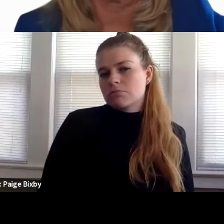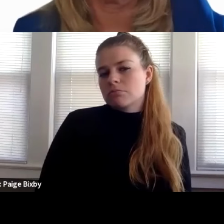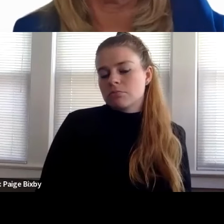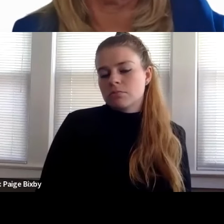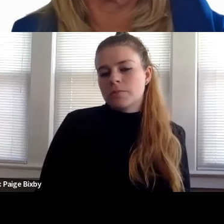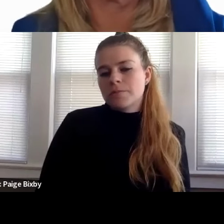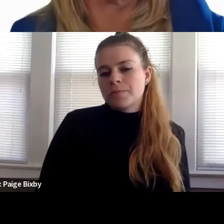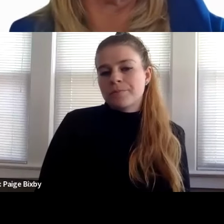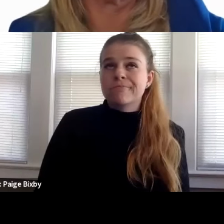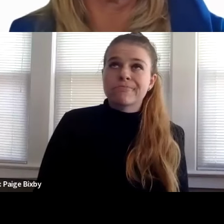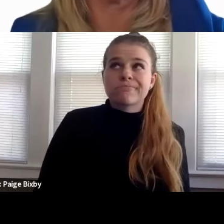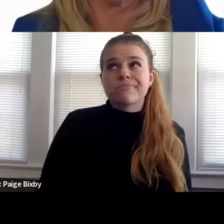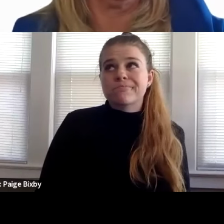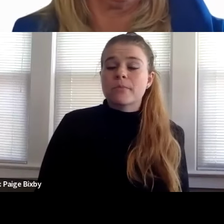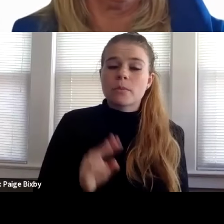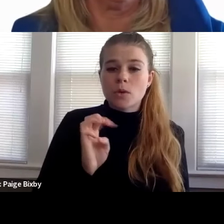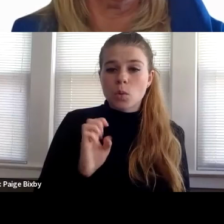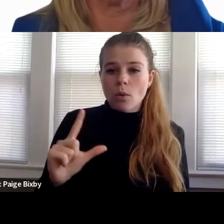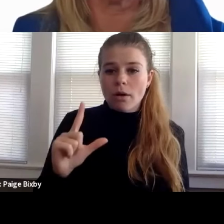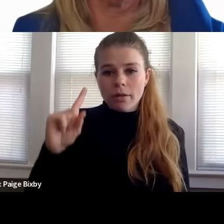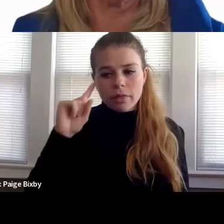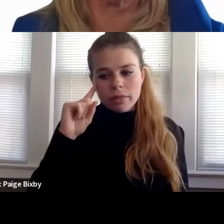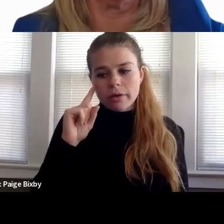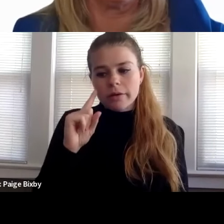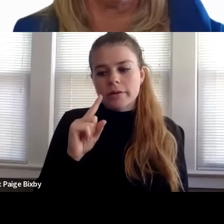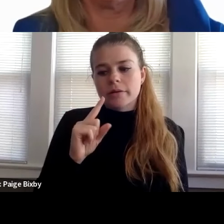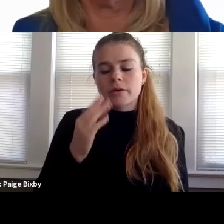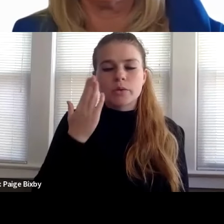Well, and I think the strong collaboration